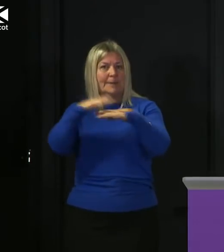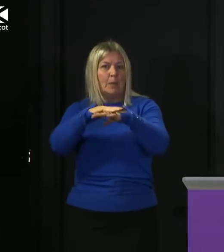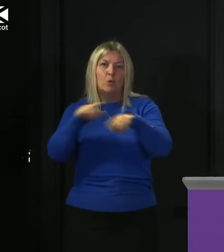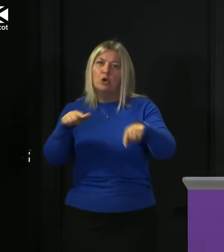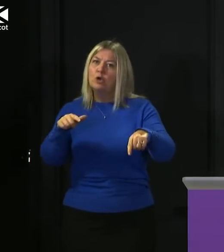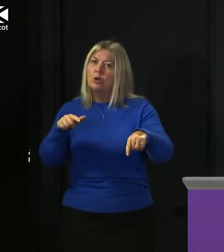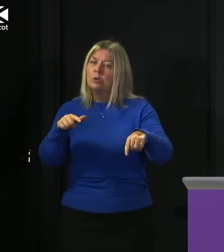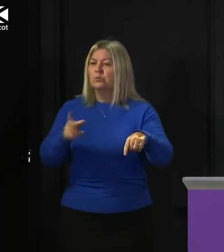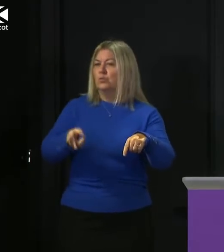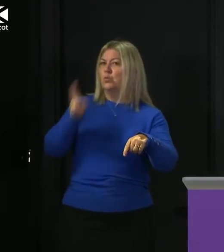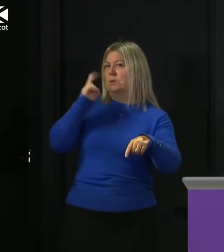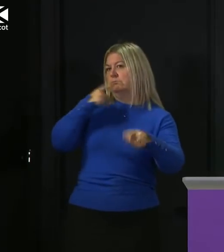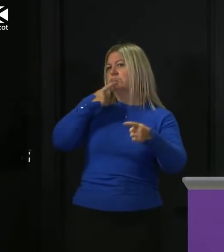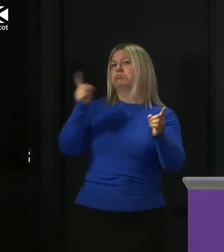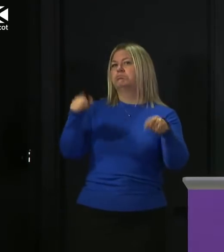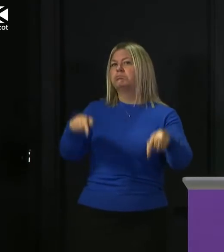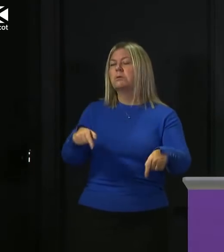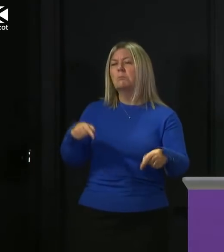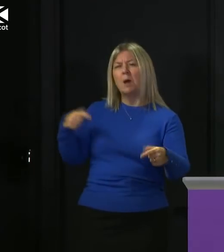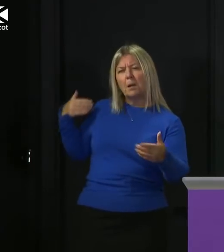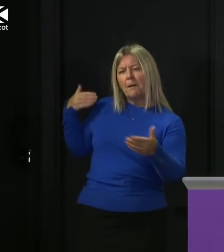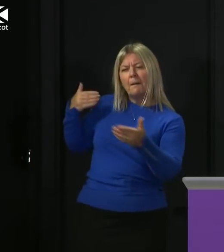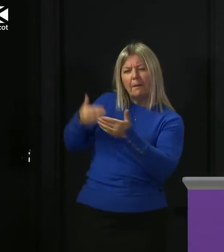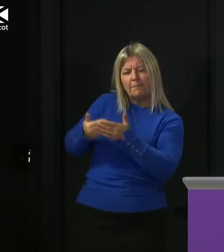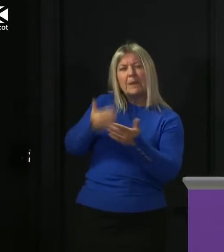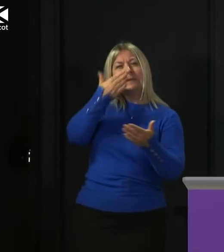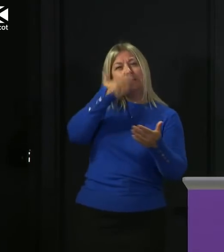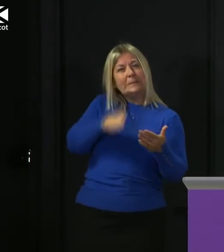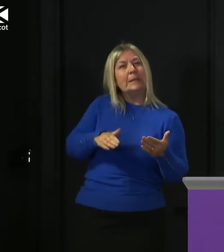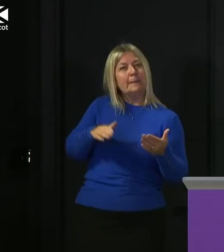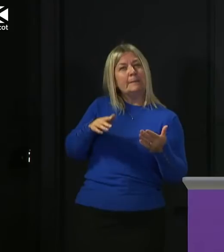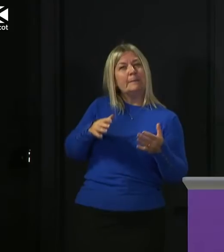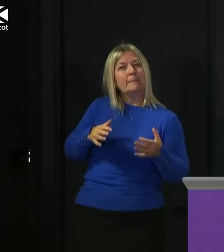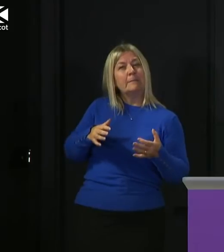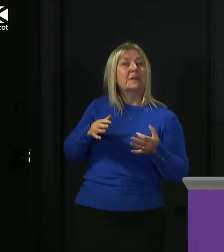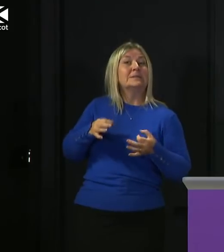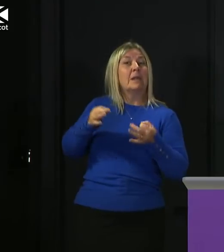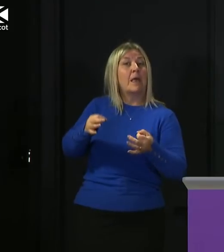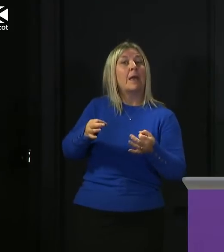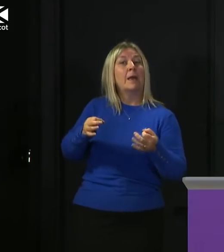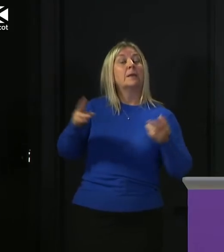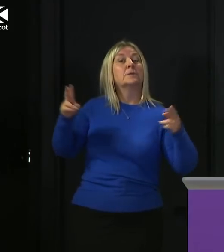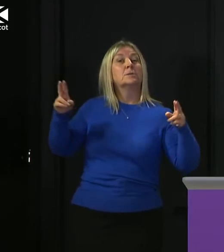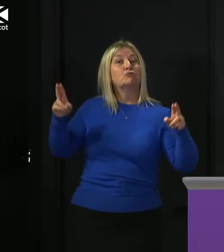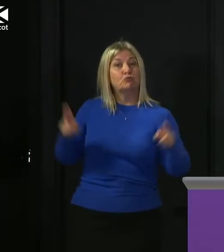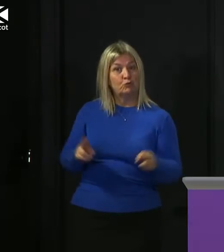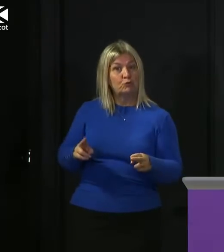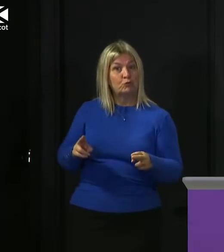Over the period the backlog has reduced and the turnaround time has improved quite considerably.